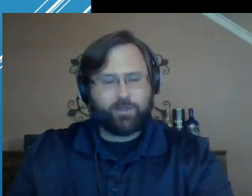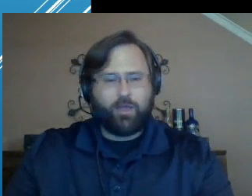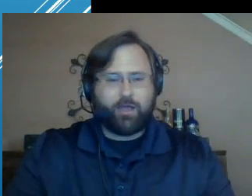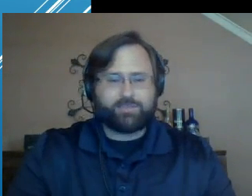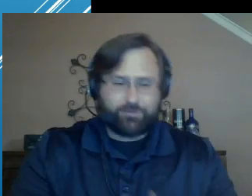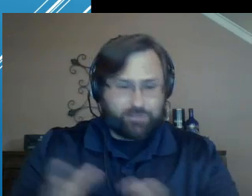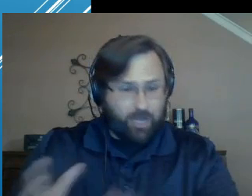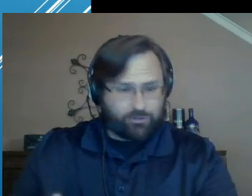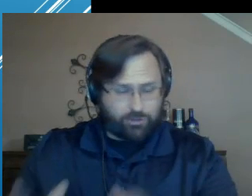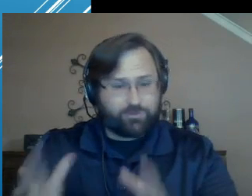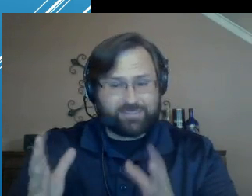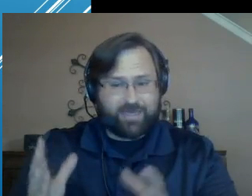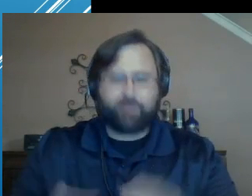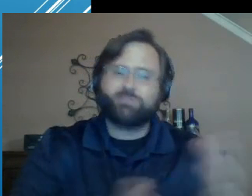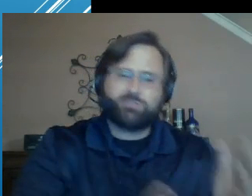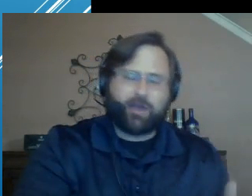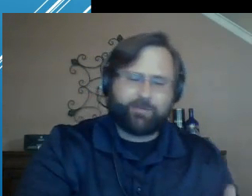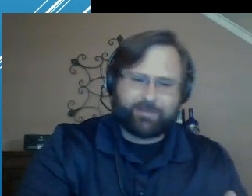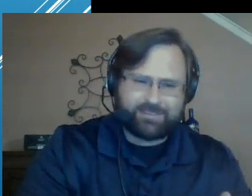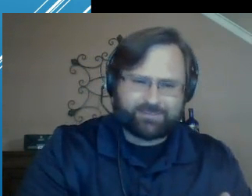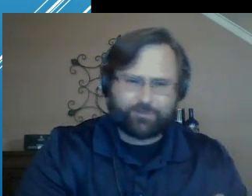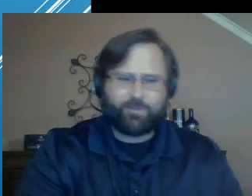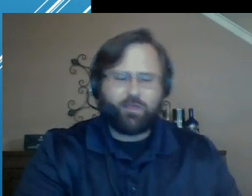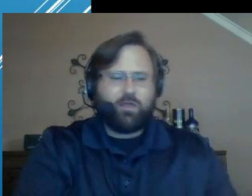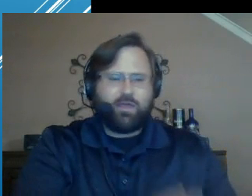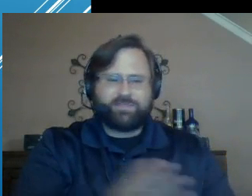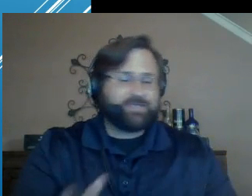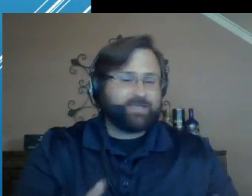so the doctor which is a noun is describing my sister in this case i did